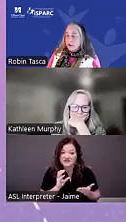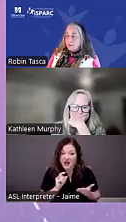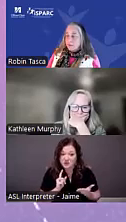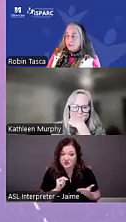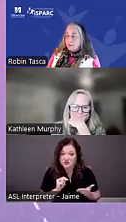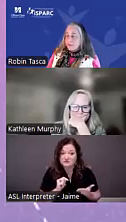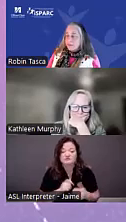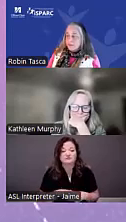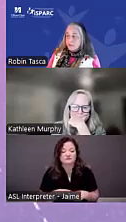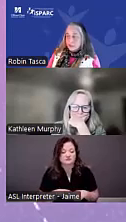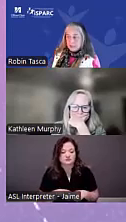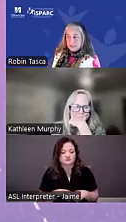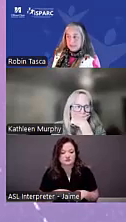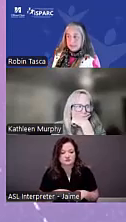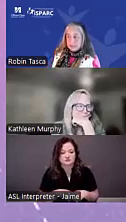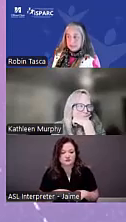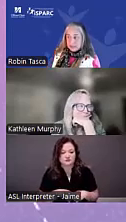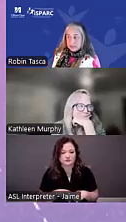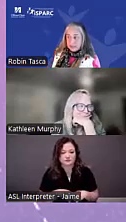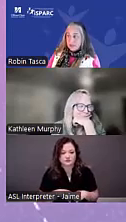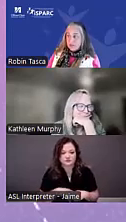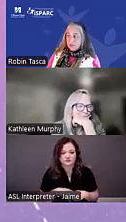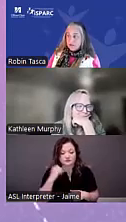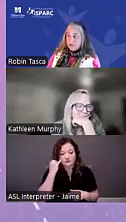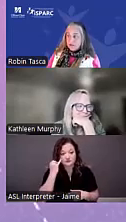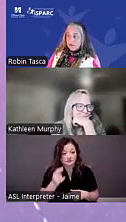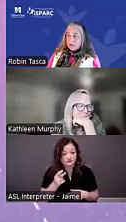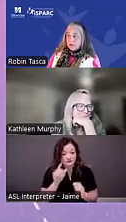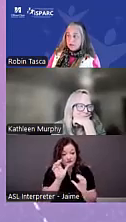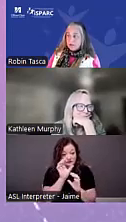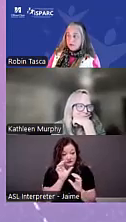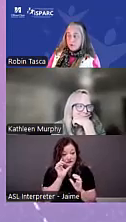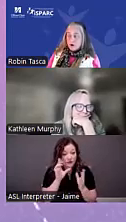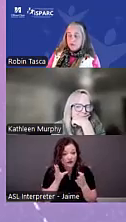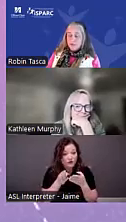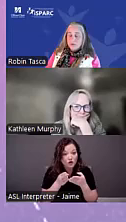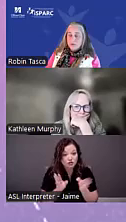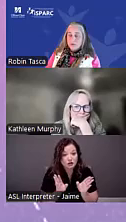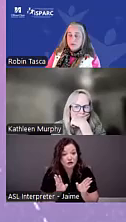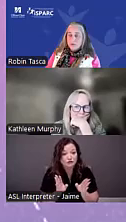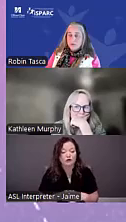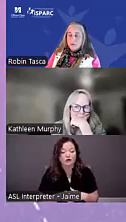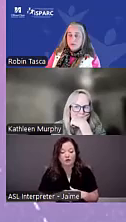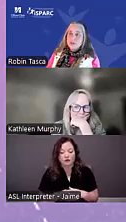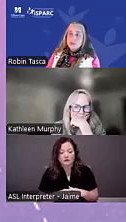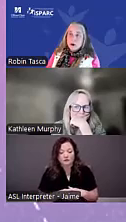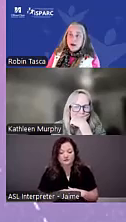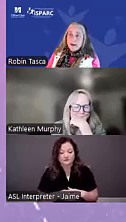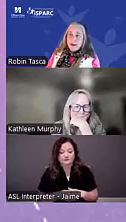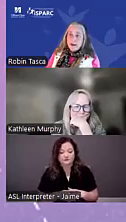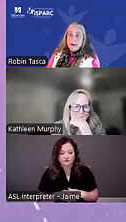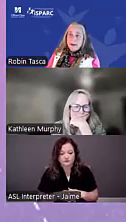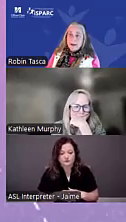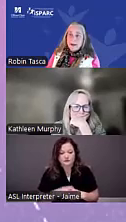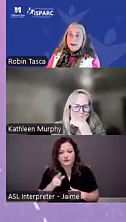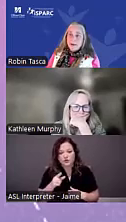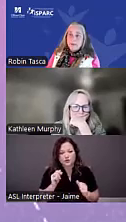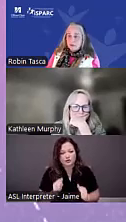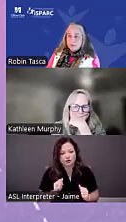and if you're looking for just in general, you want to try and describe, to the best